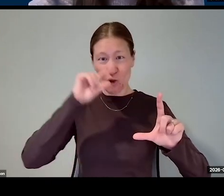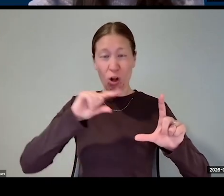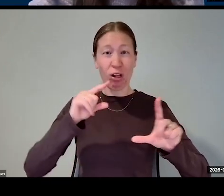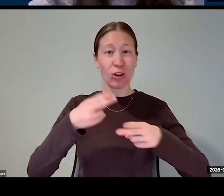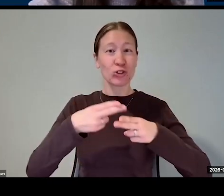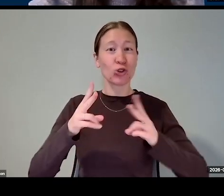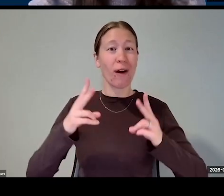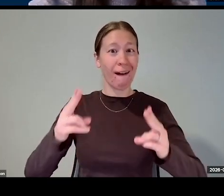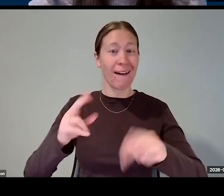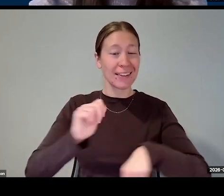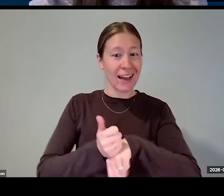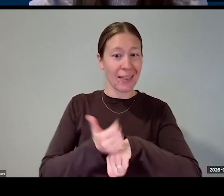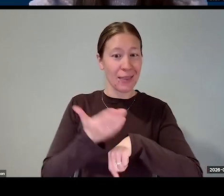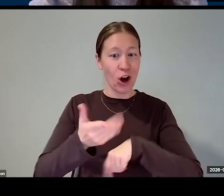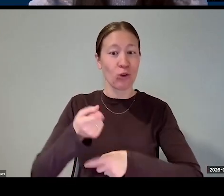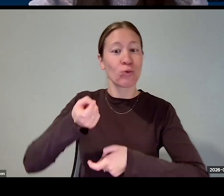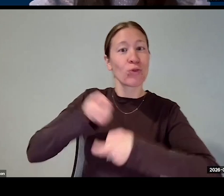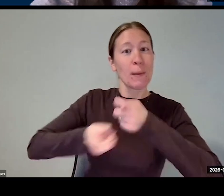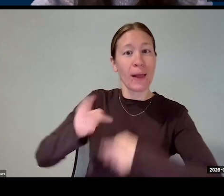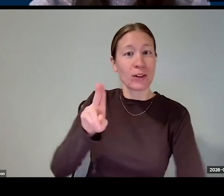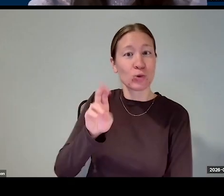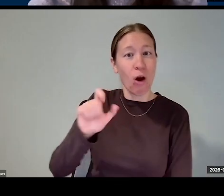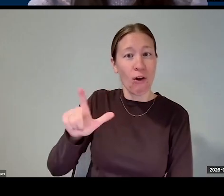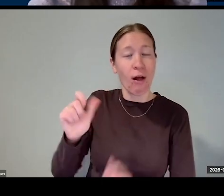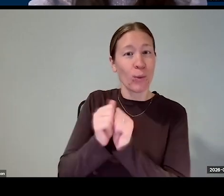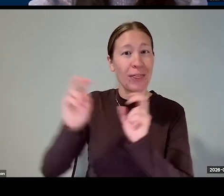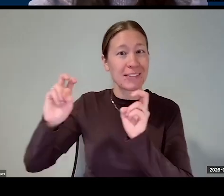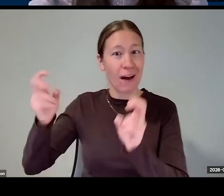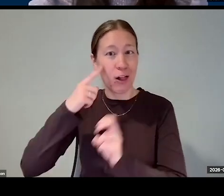where it will replace the URL with the title of the webpage or file.